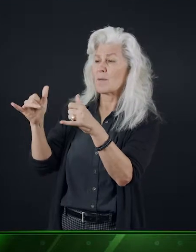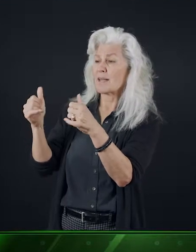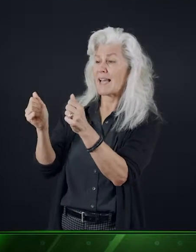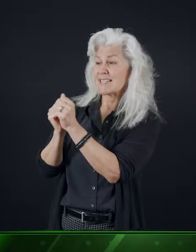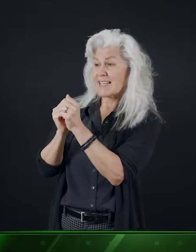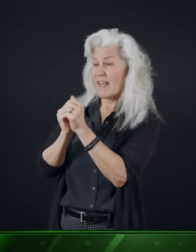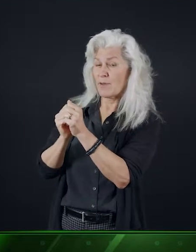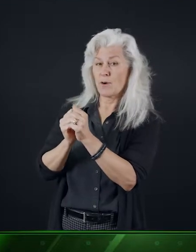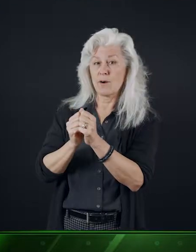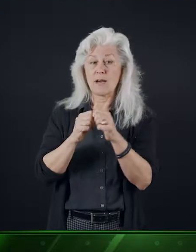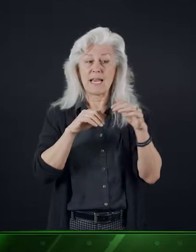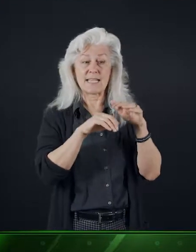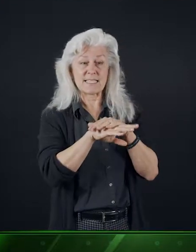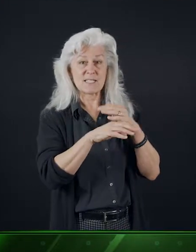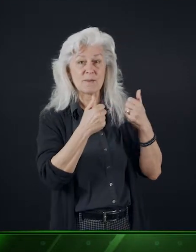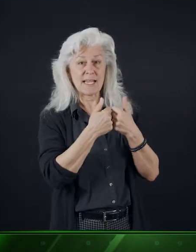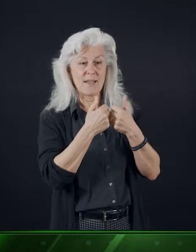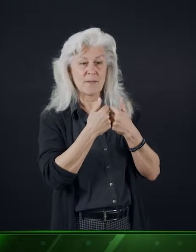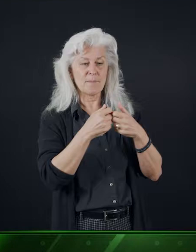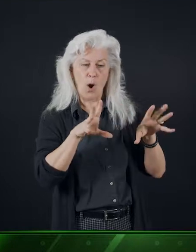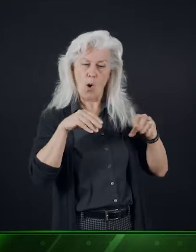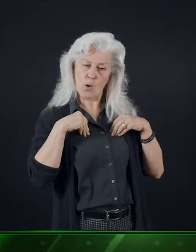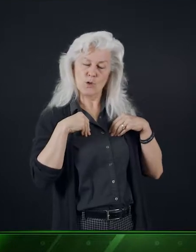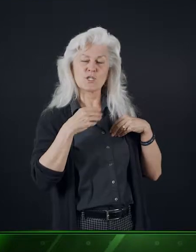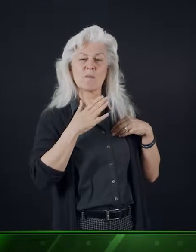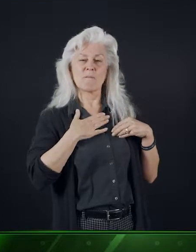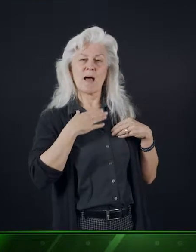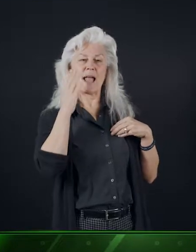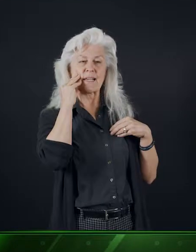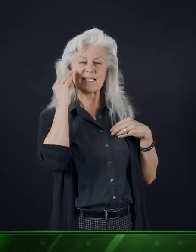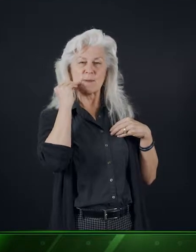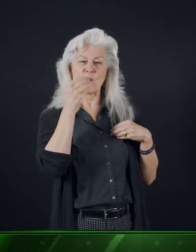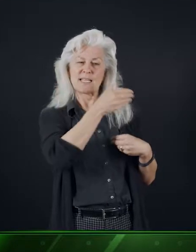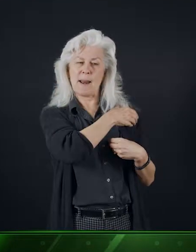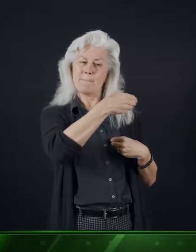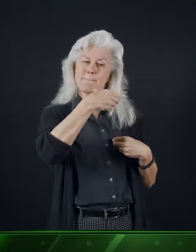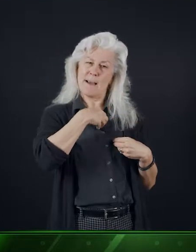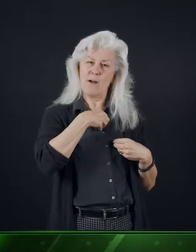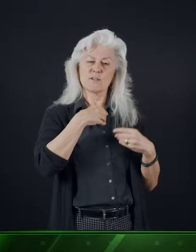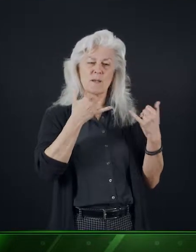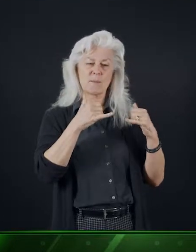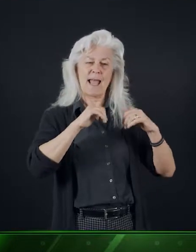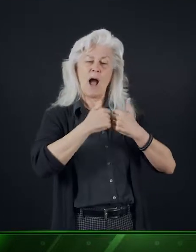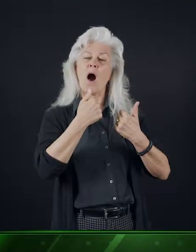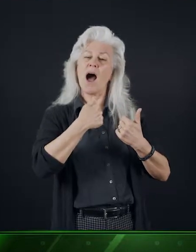Accessibility in gaming gives me ownership of my experience and it empowers me to play how I want to play.